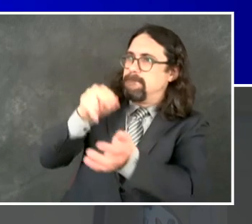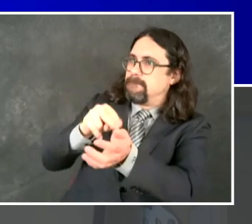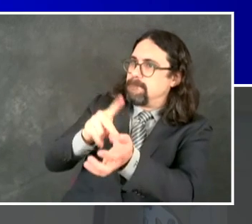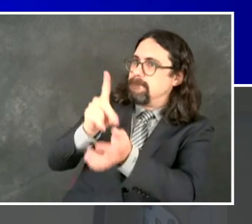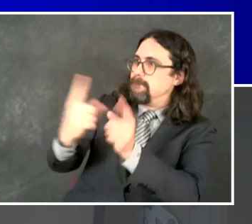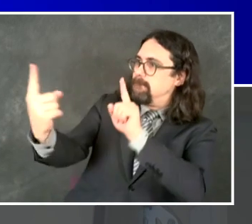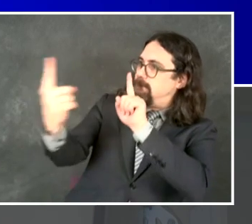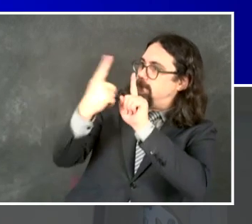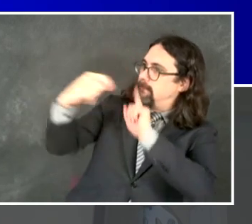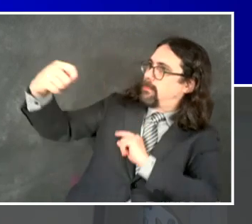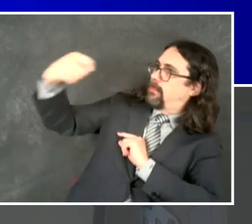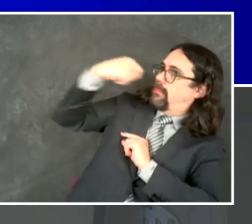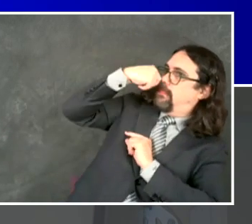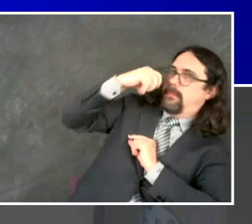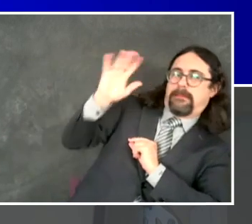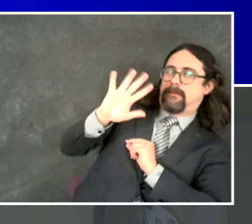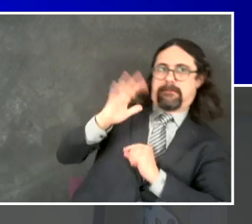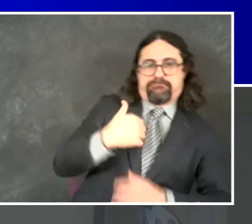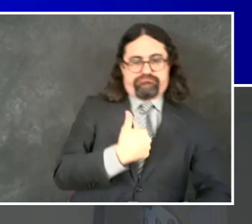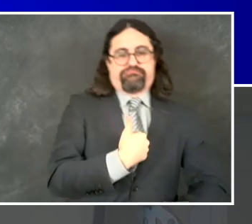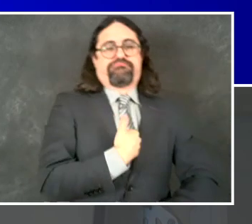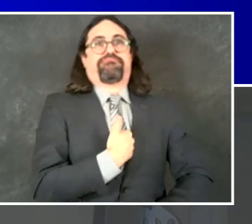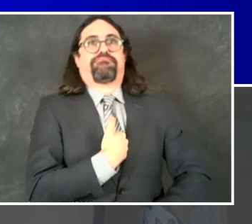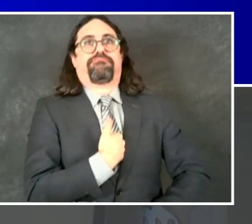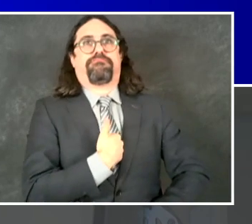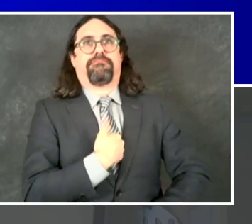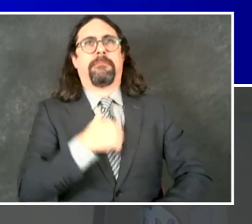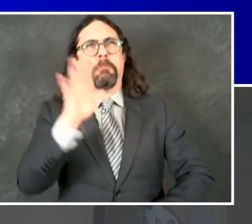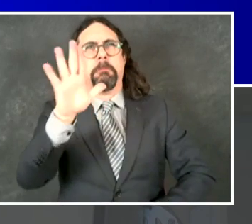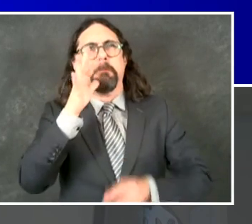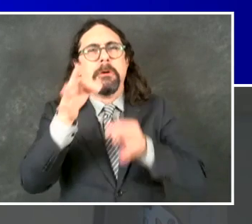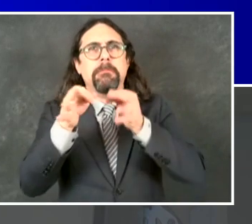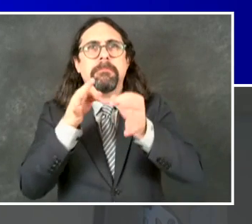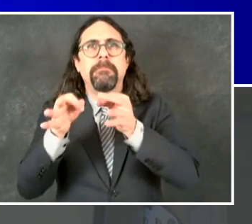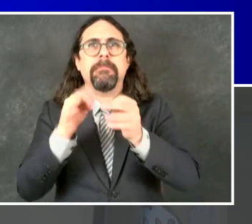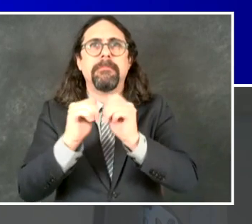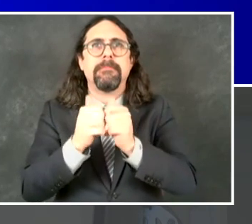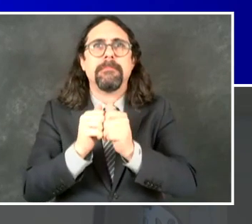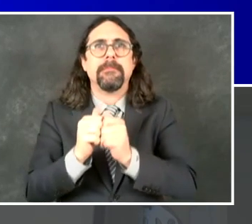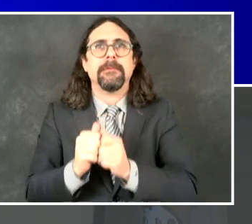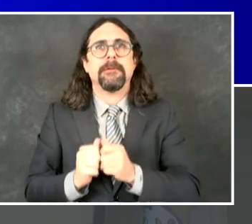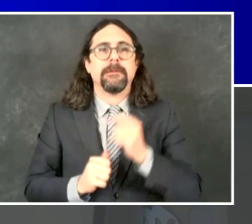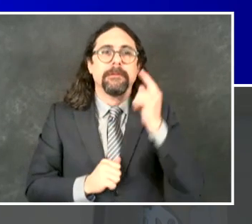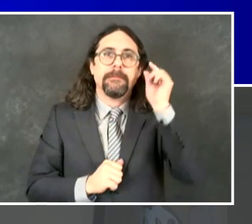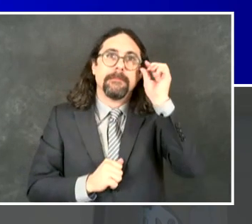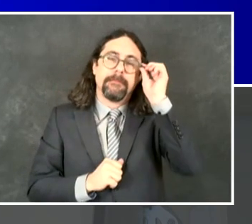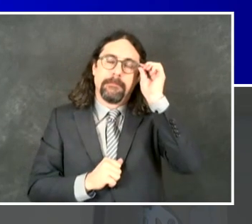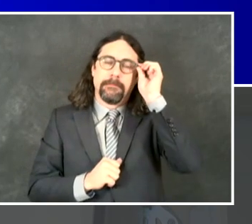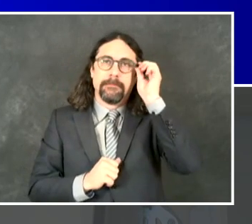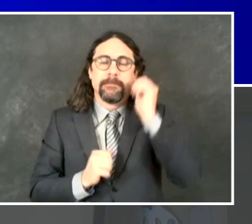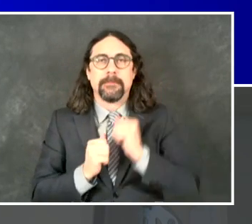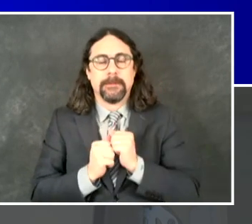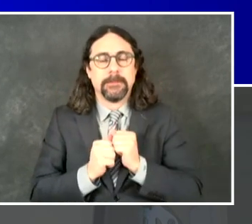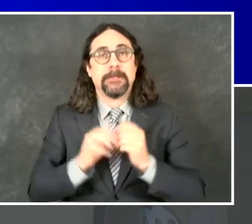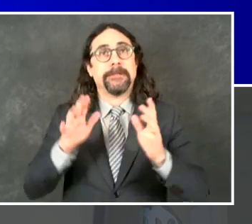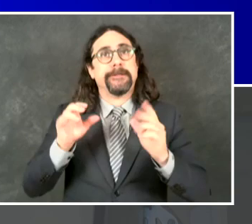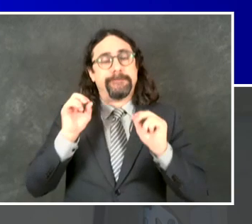MEAN? IT MEANS WHEN YOU GO TO ONE OF THE SITES, INSTEAD OF